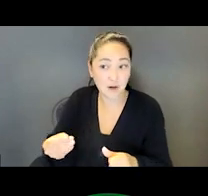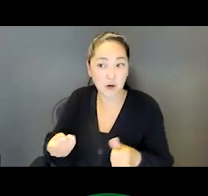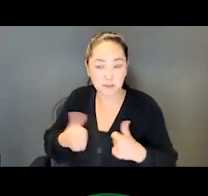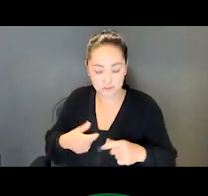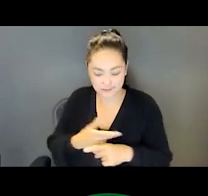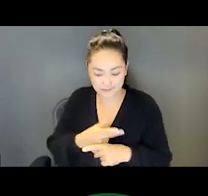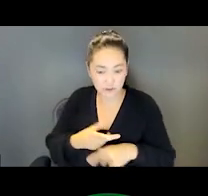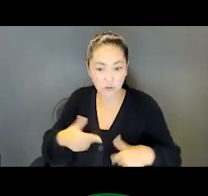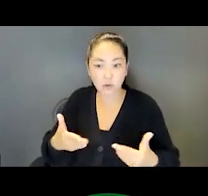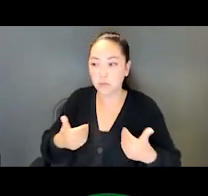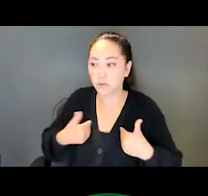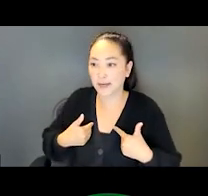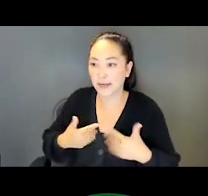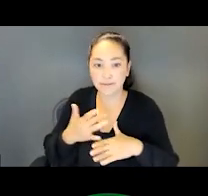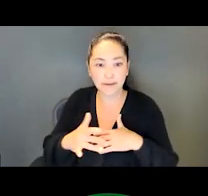technology, etc. coming in arriving.